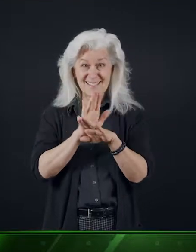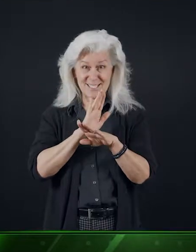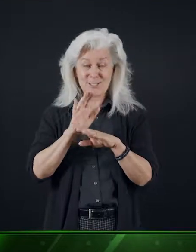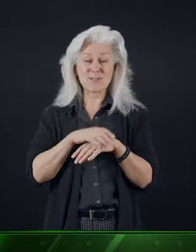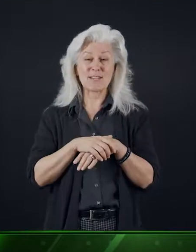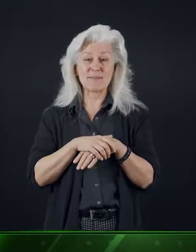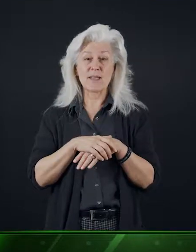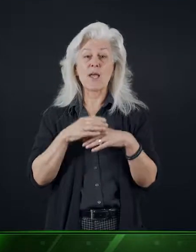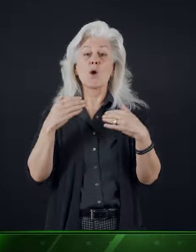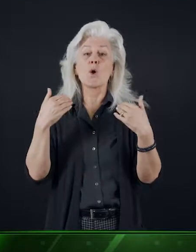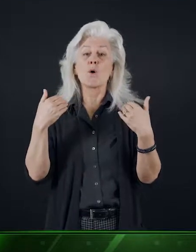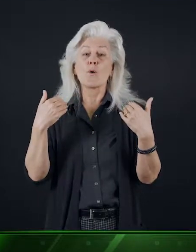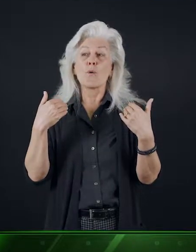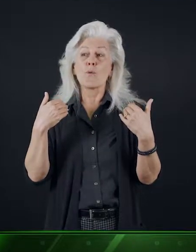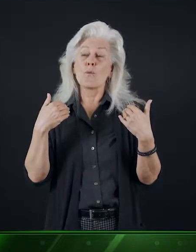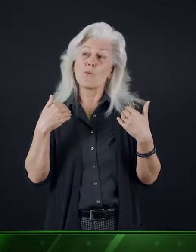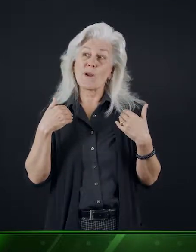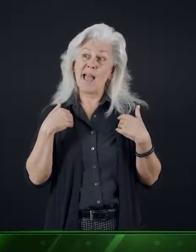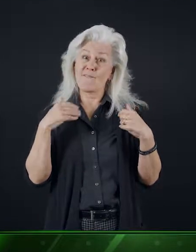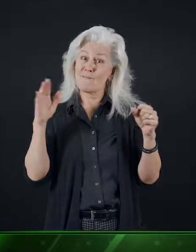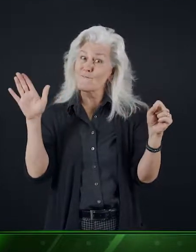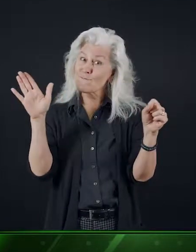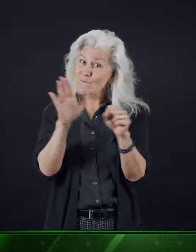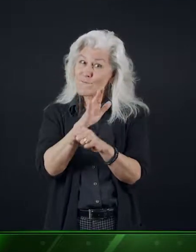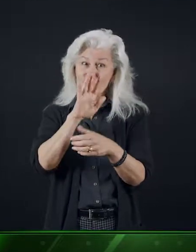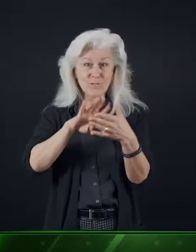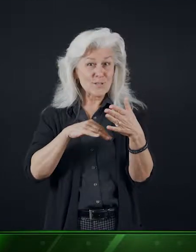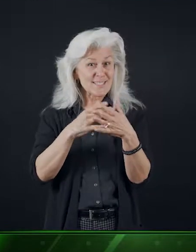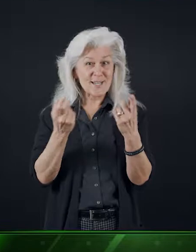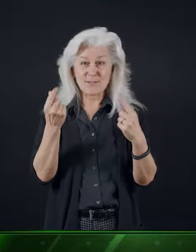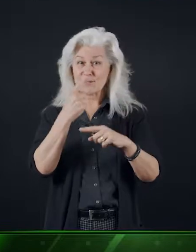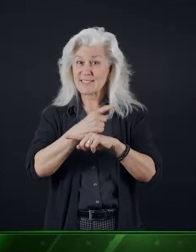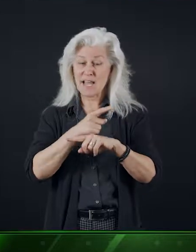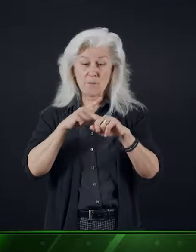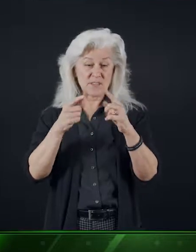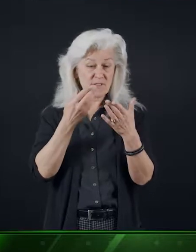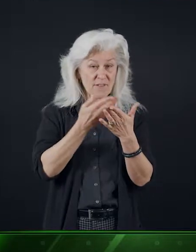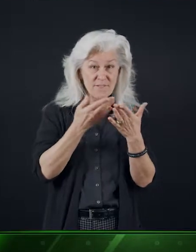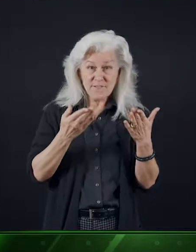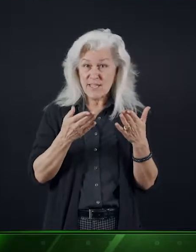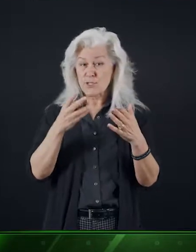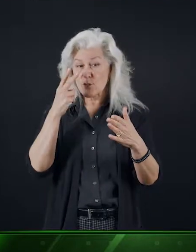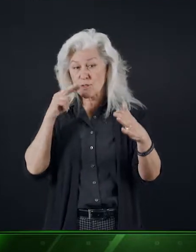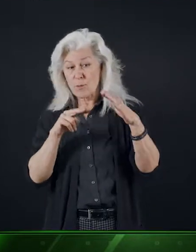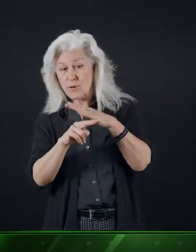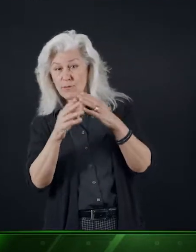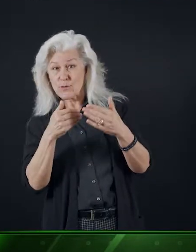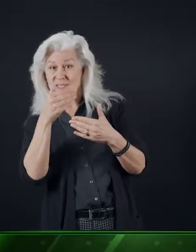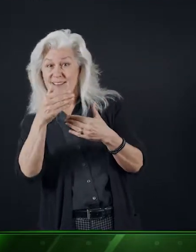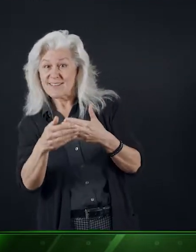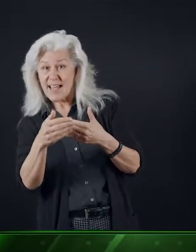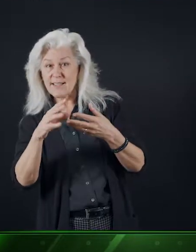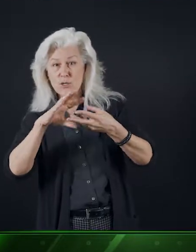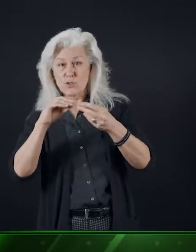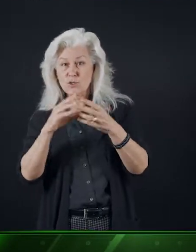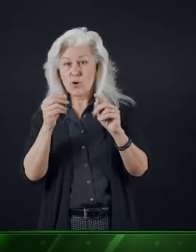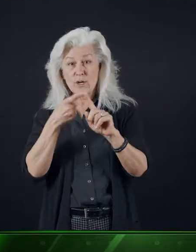We have a pretty jam-packed session today of new features, previews of what is coming next and stories from the community.